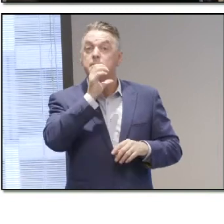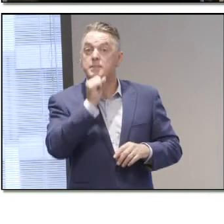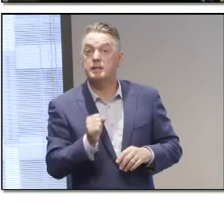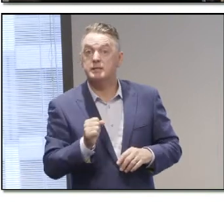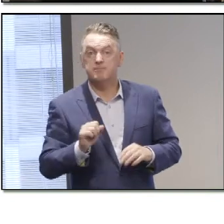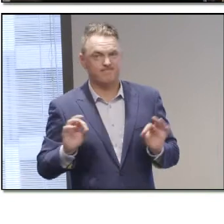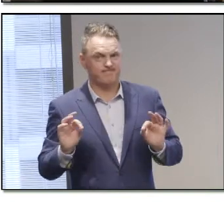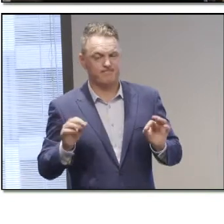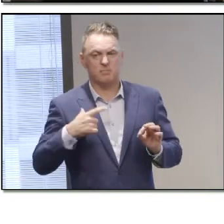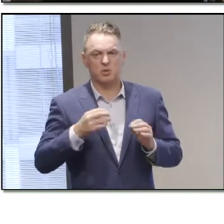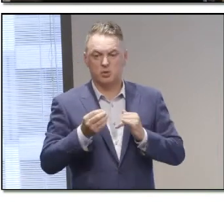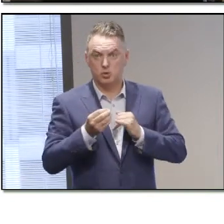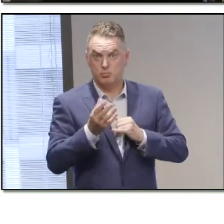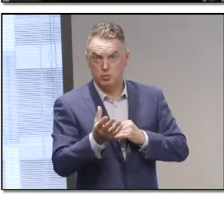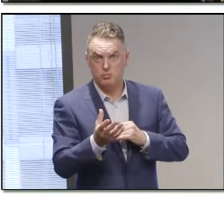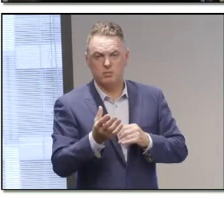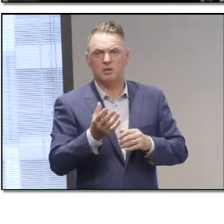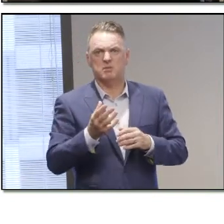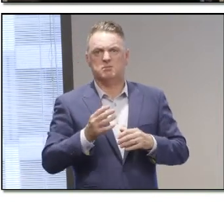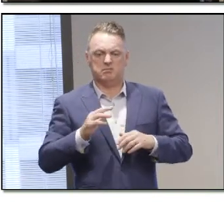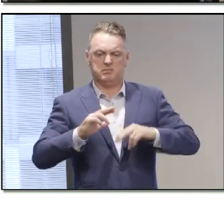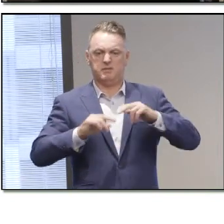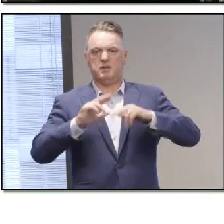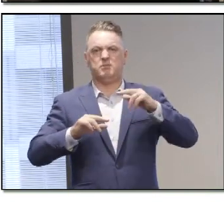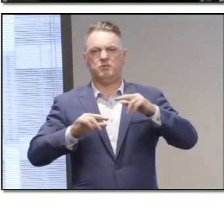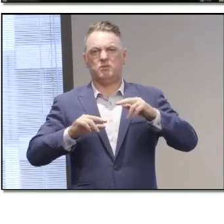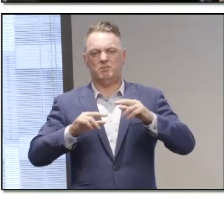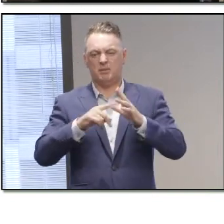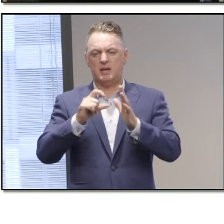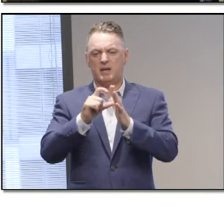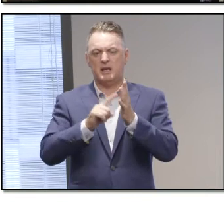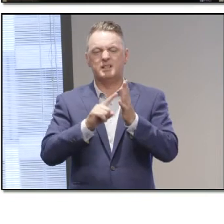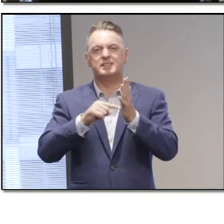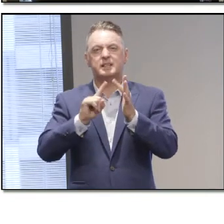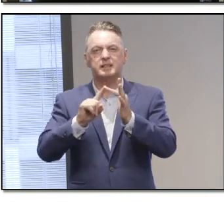the sperm are primarily formed around adolescence and so it's exposures around adolescence that will